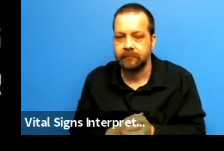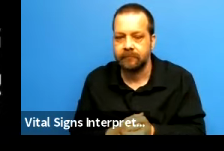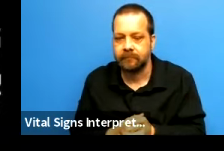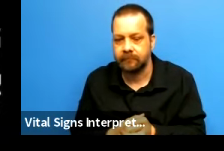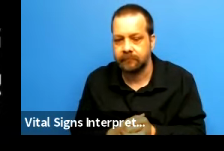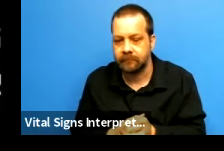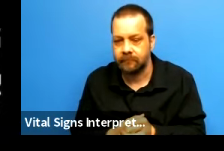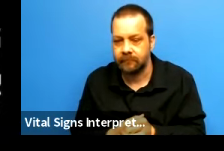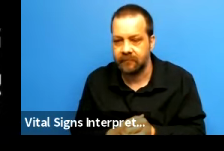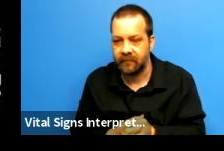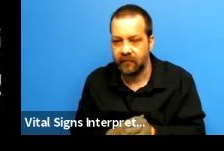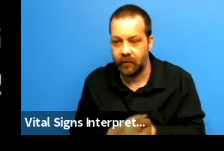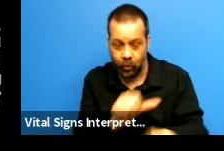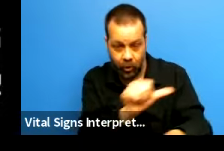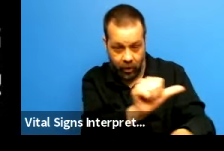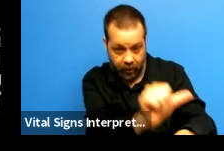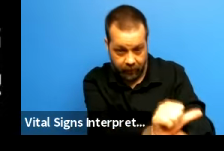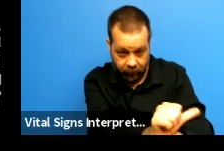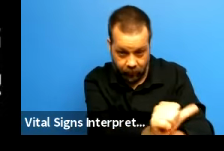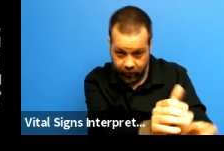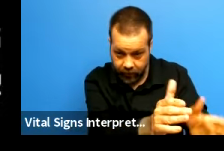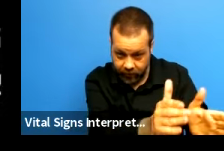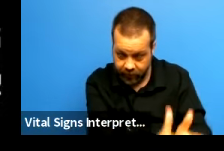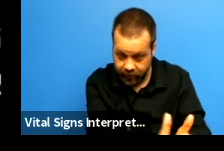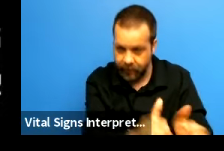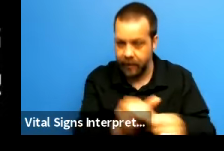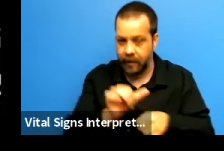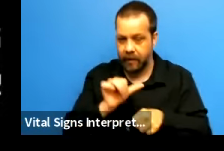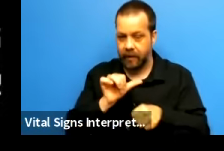can decide the best accommodation needed in order